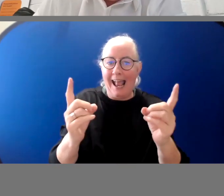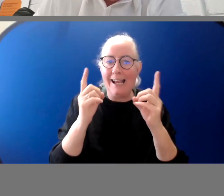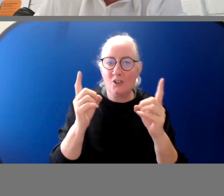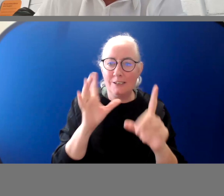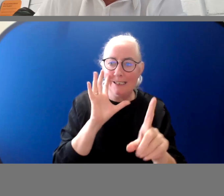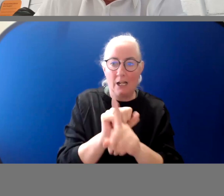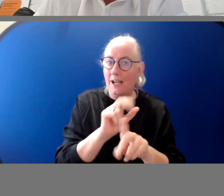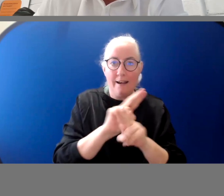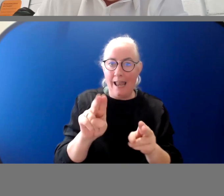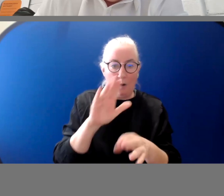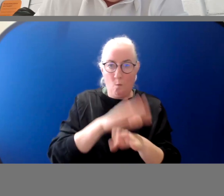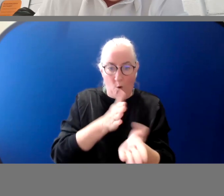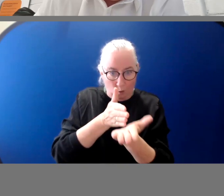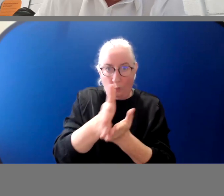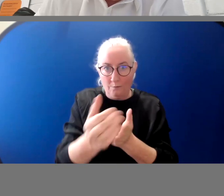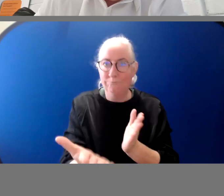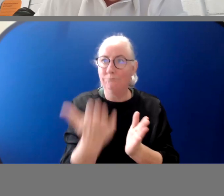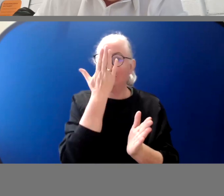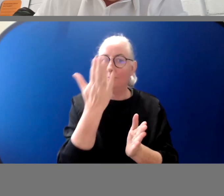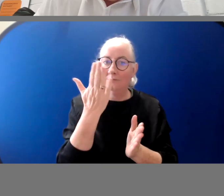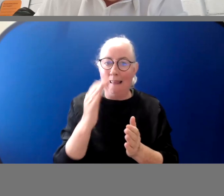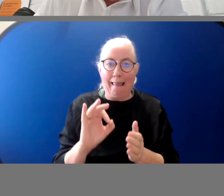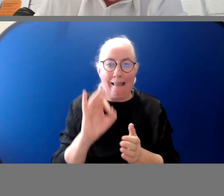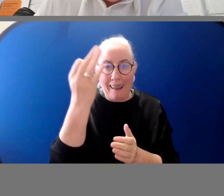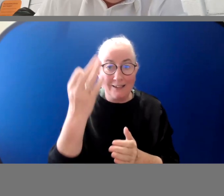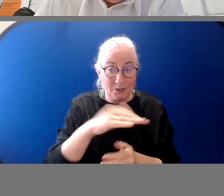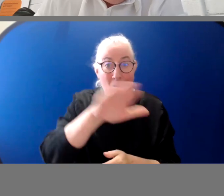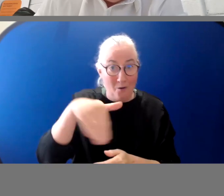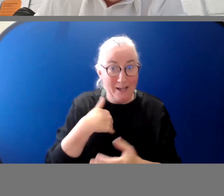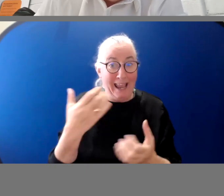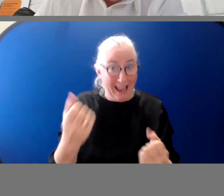into the glass so and again we've all probably you know had the issue of walking into a patio